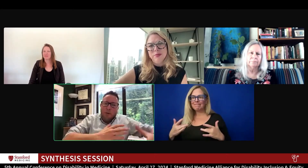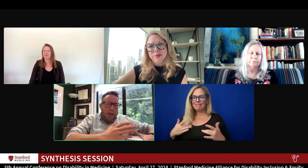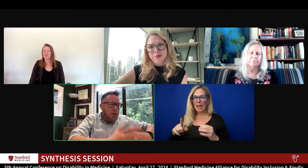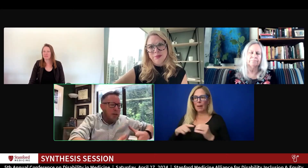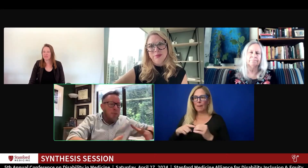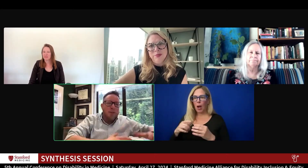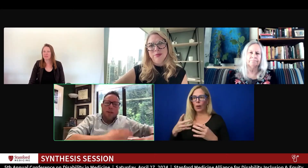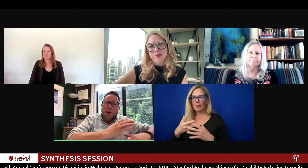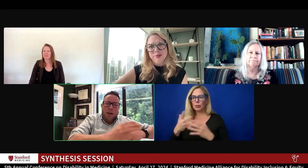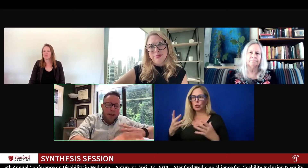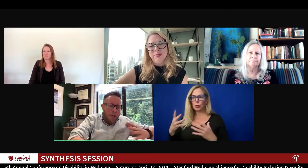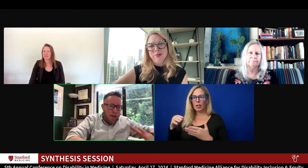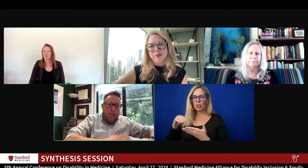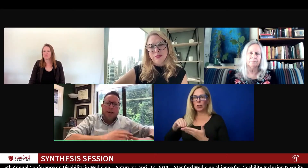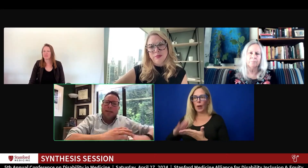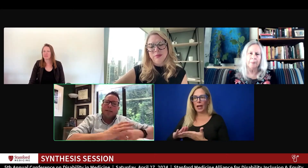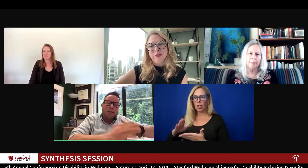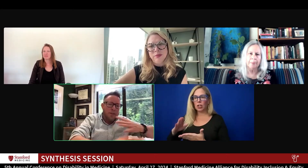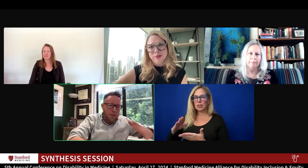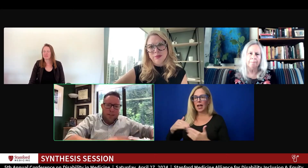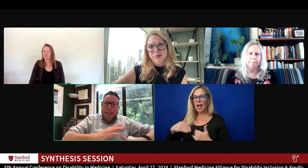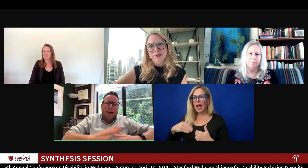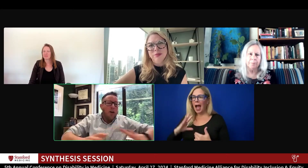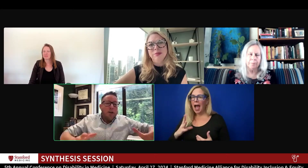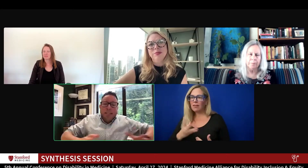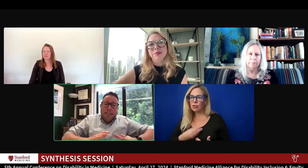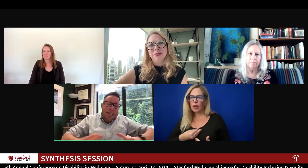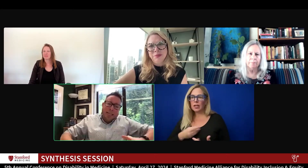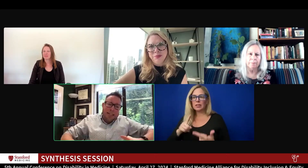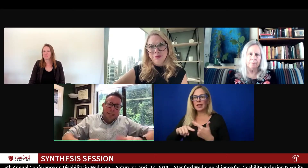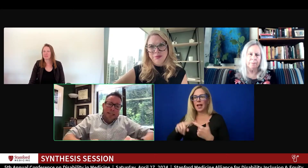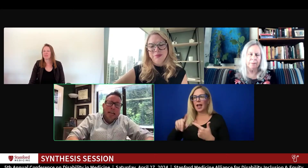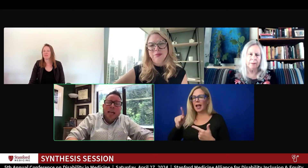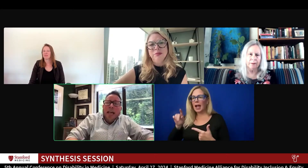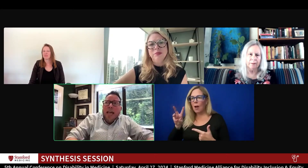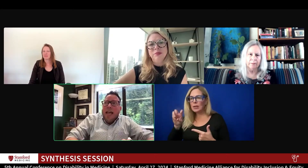already a trans person, I have Kawasaki's, neurodivergent, I have all these things.